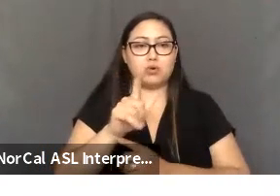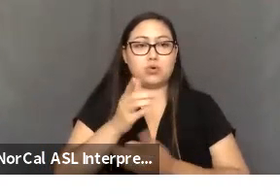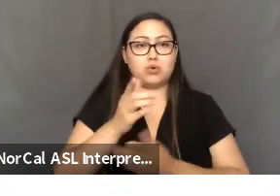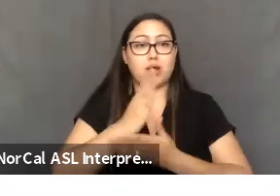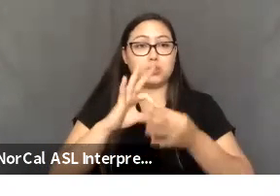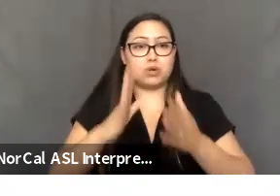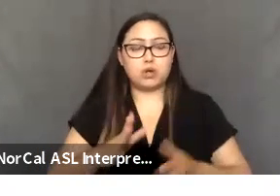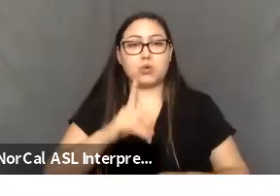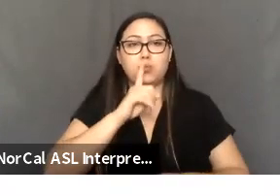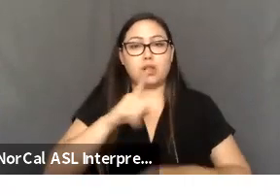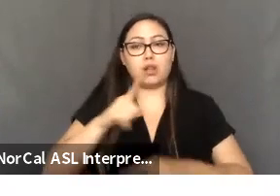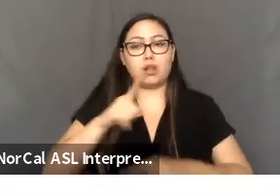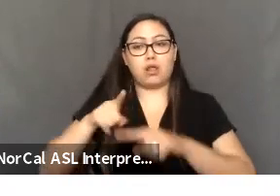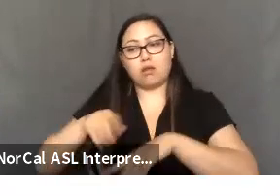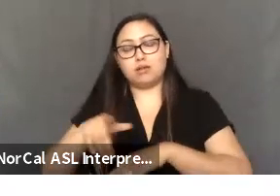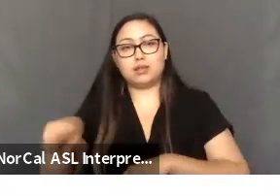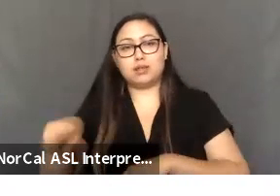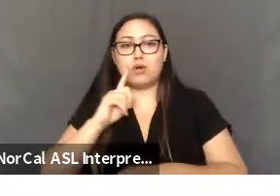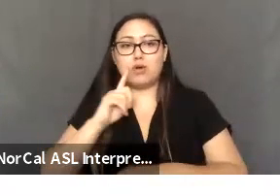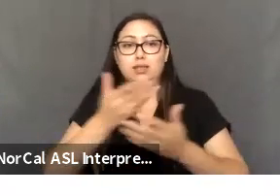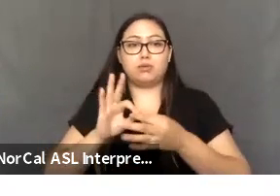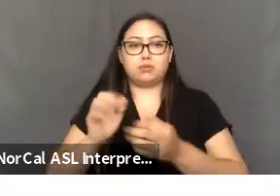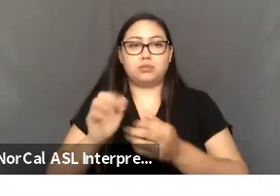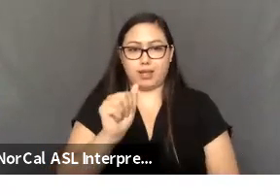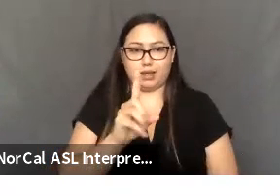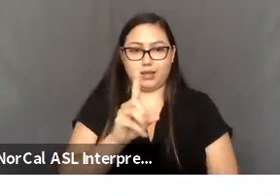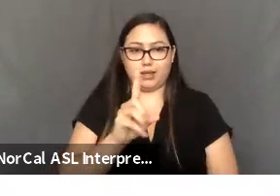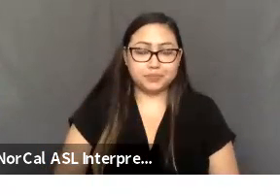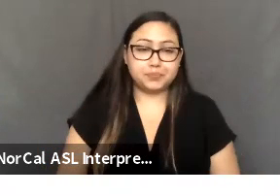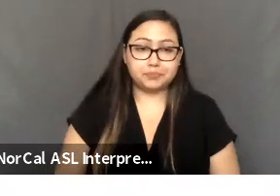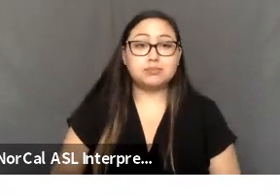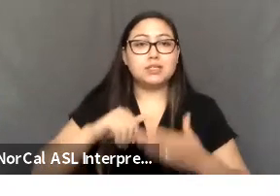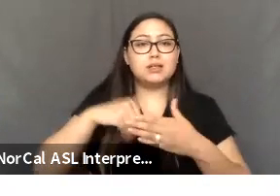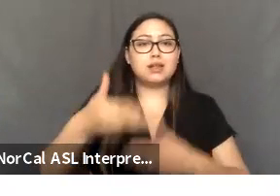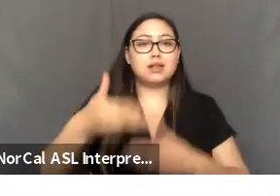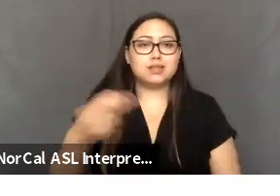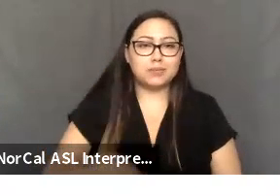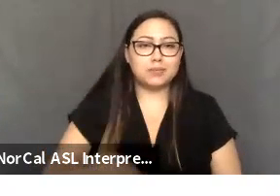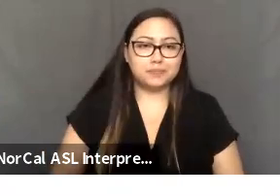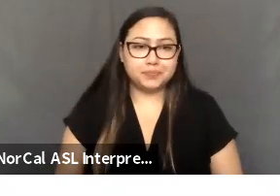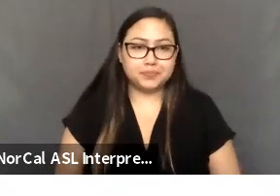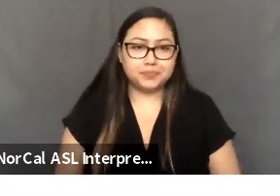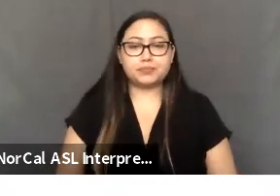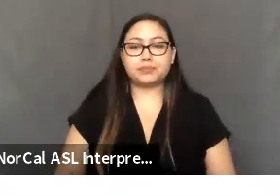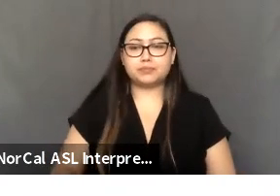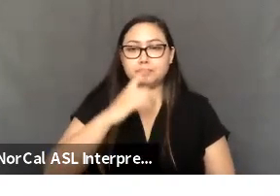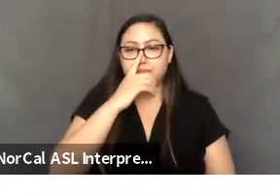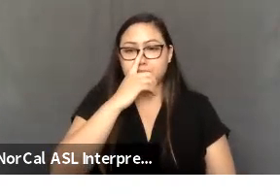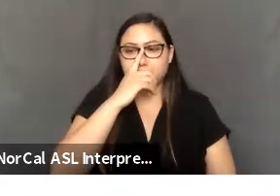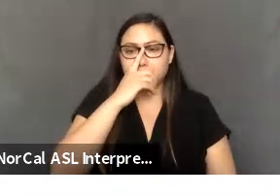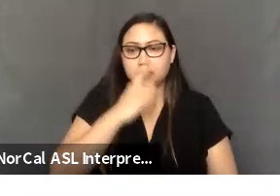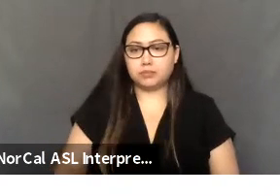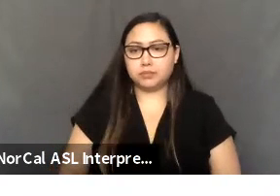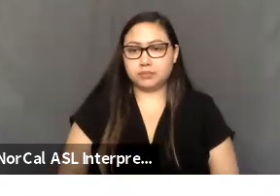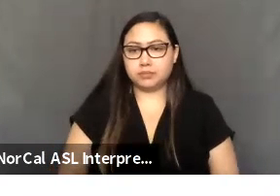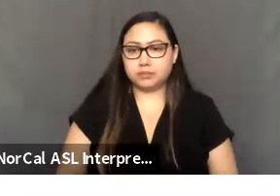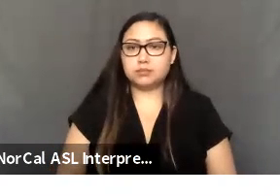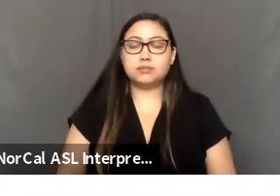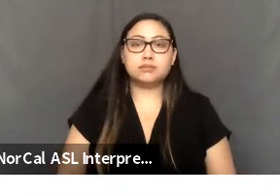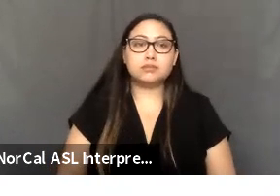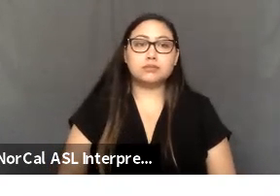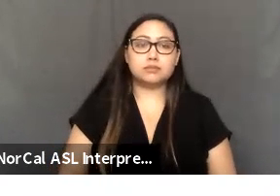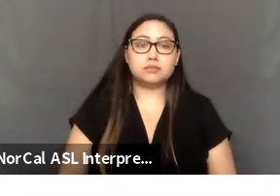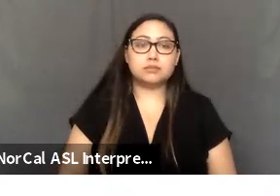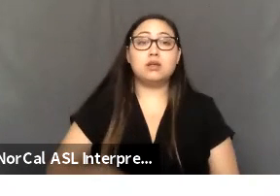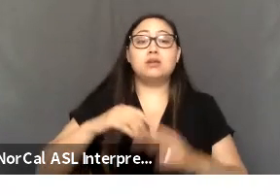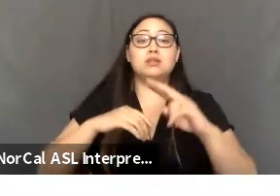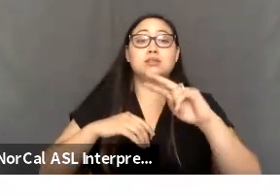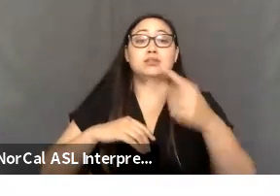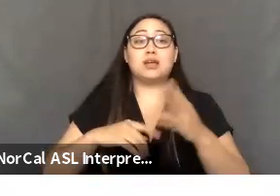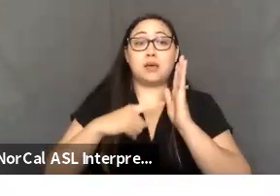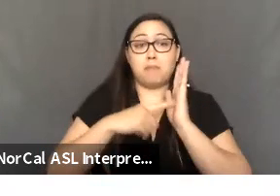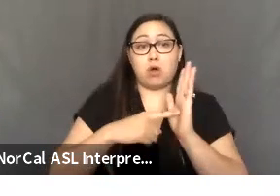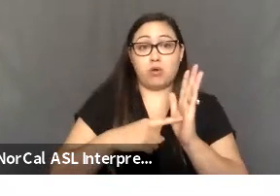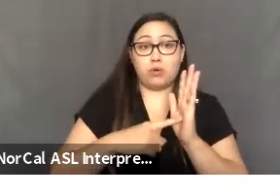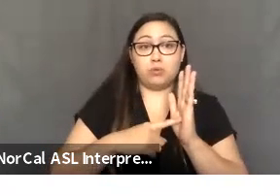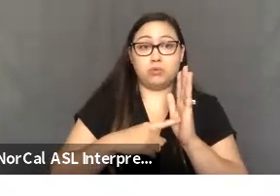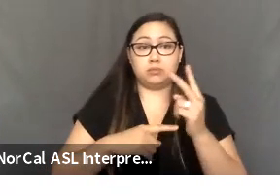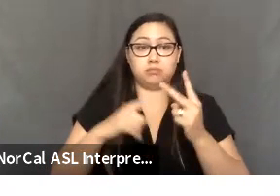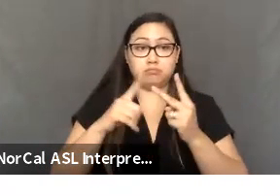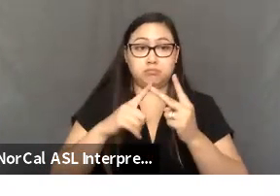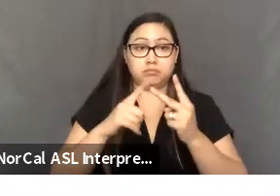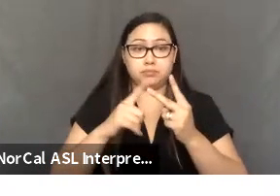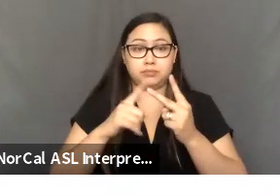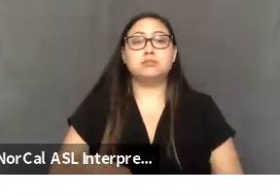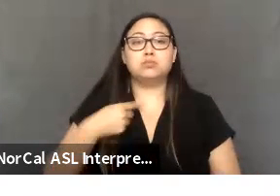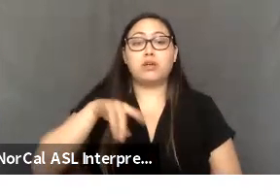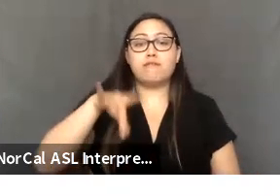them for anything related to ADA. Next slide. The second model that we discovered was still